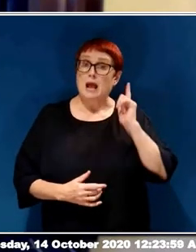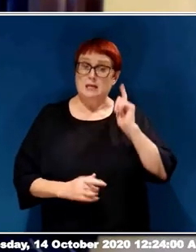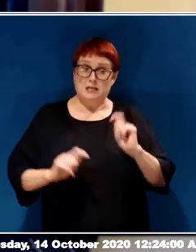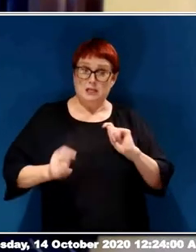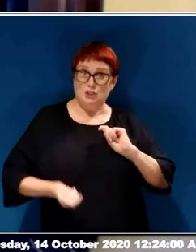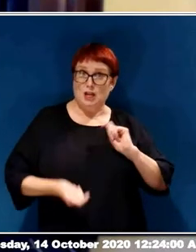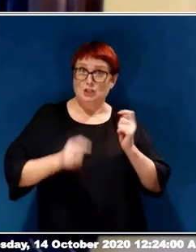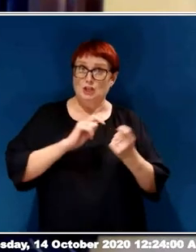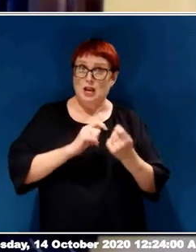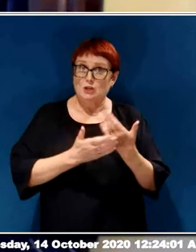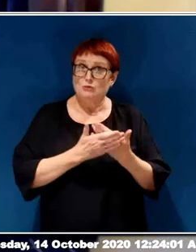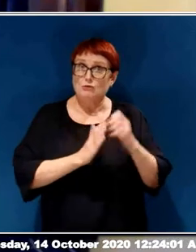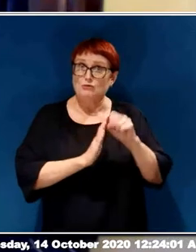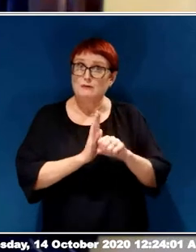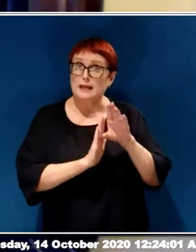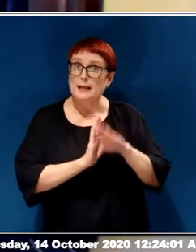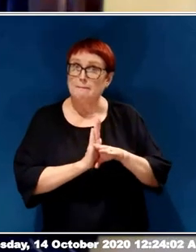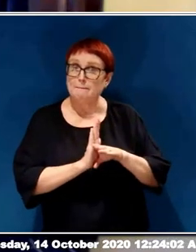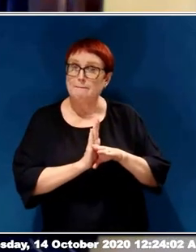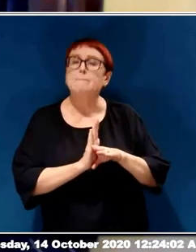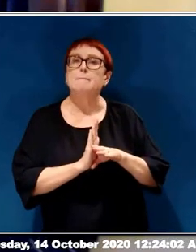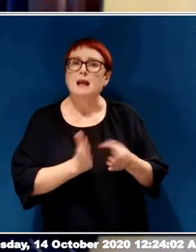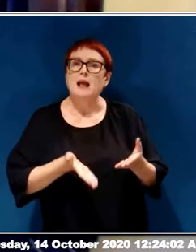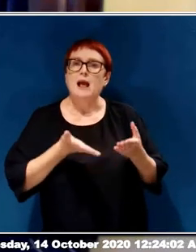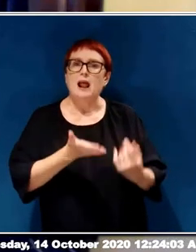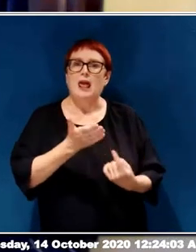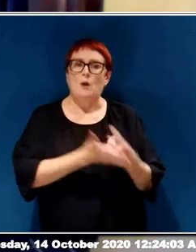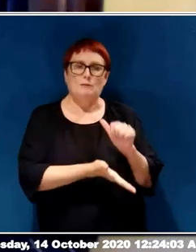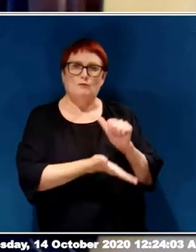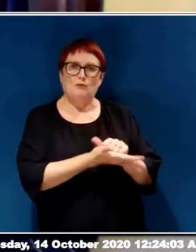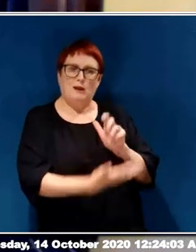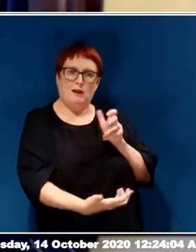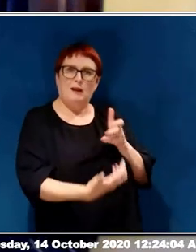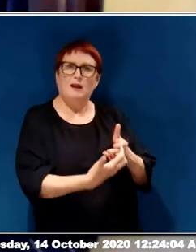appropriate level of challenge for the student with an intellectual disability,